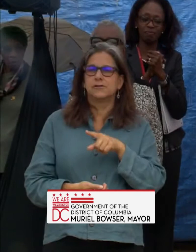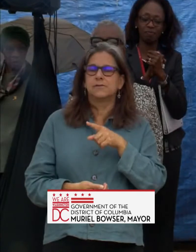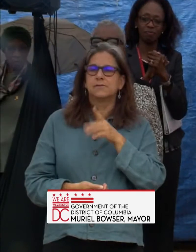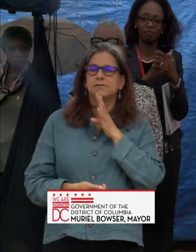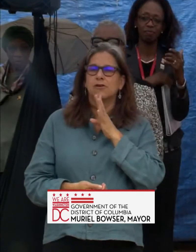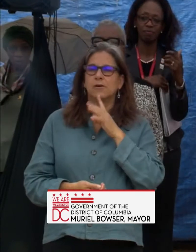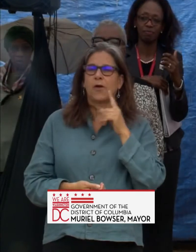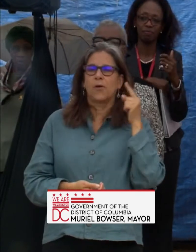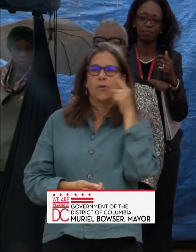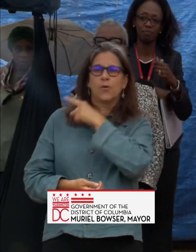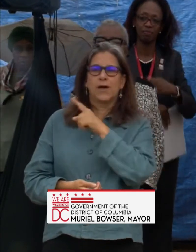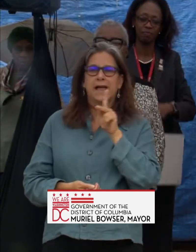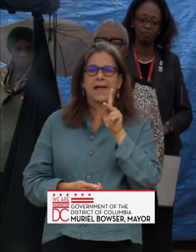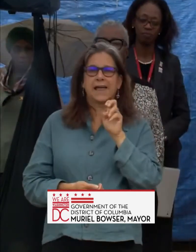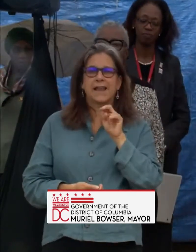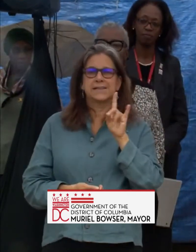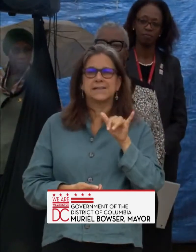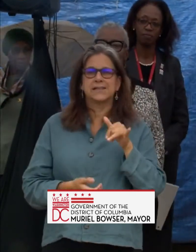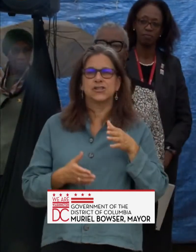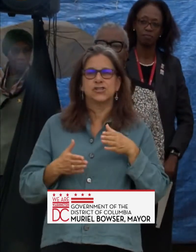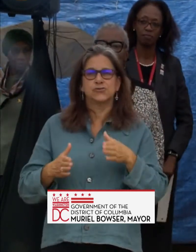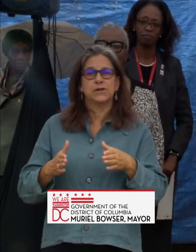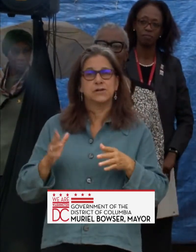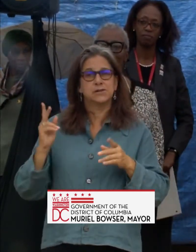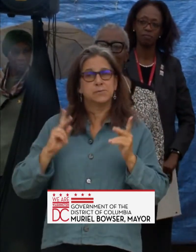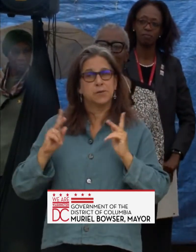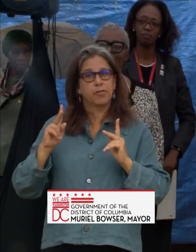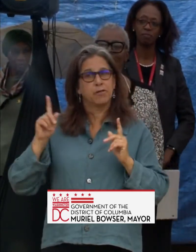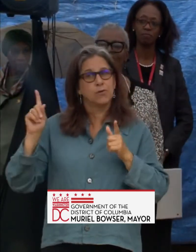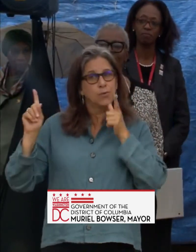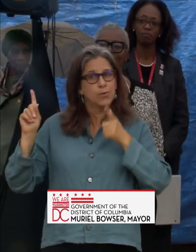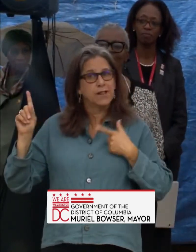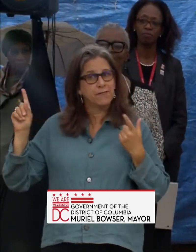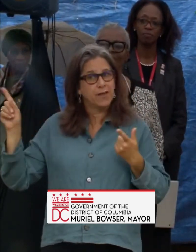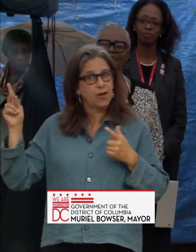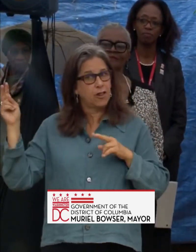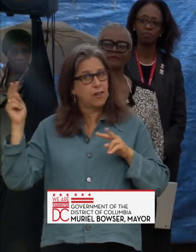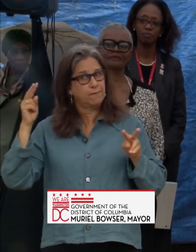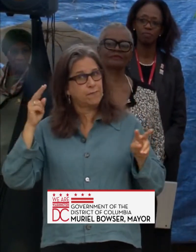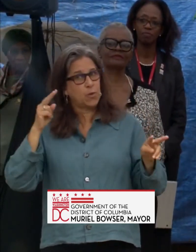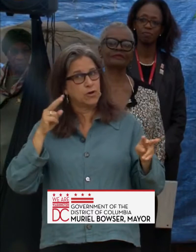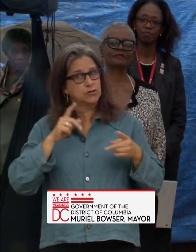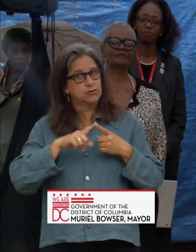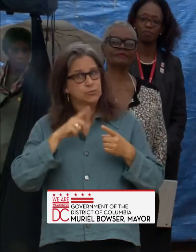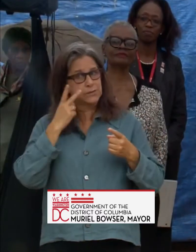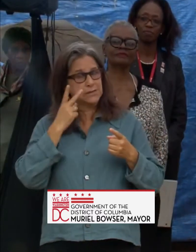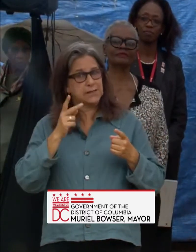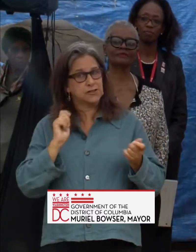THEY ARE LOOKING FORWARD TO GREAT CHANGES ON KENNEDY STREET. THE ONLY CONCERN I HAVE HEARD ABOUT THIS BUILDING IS THAT